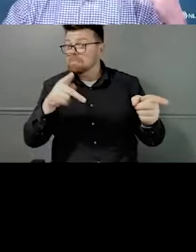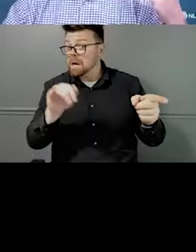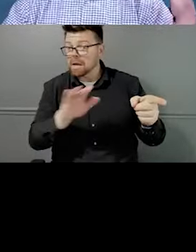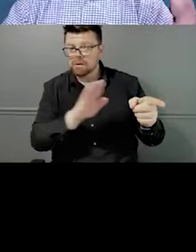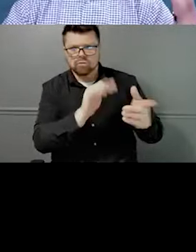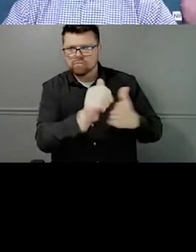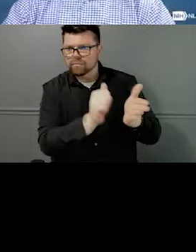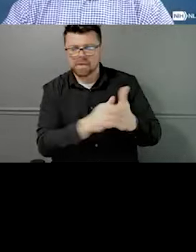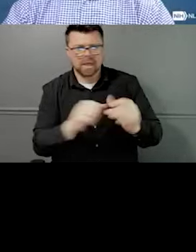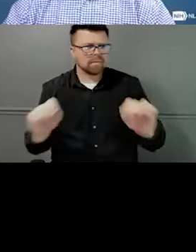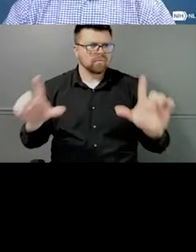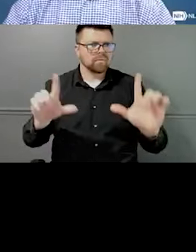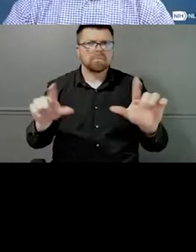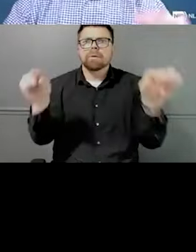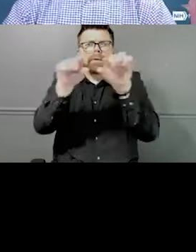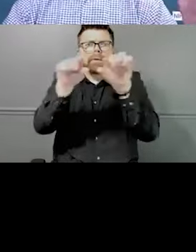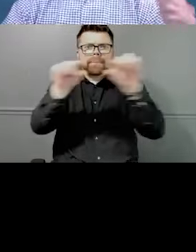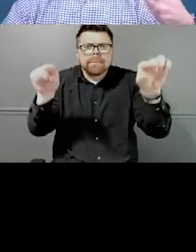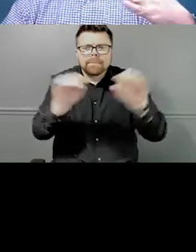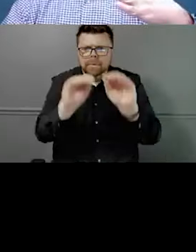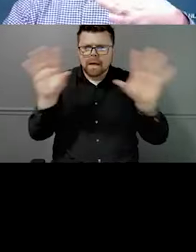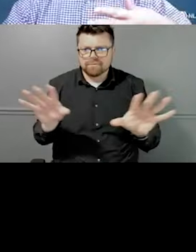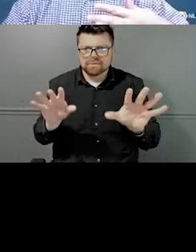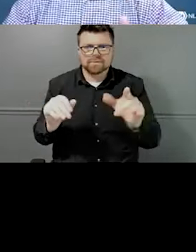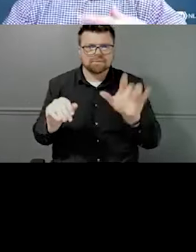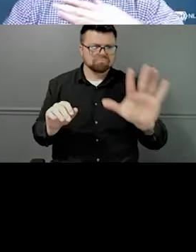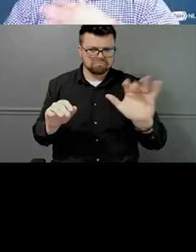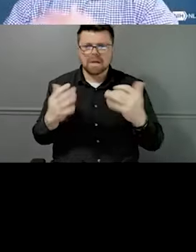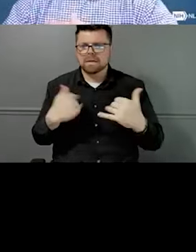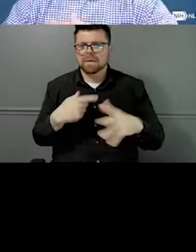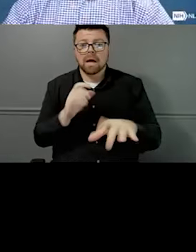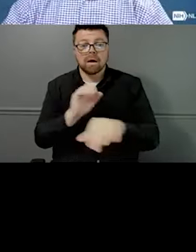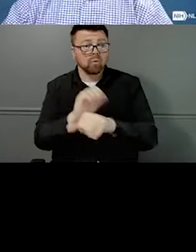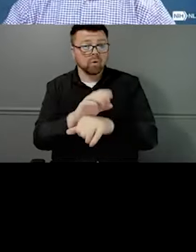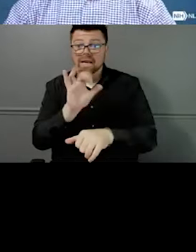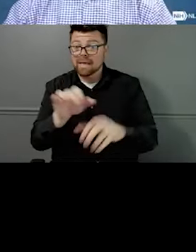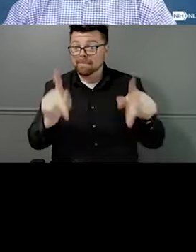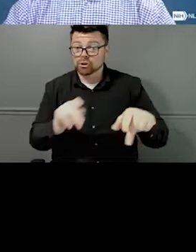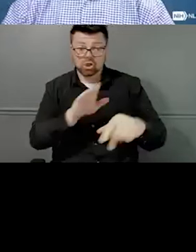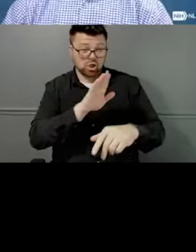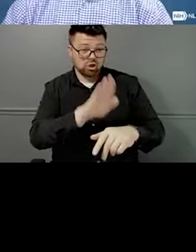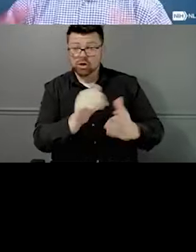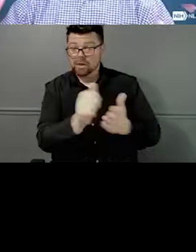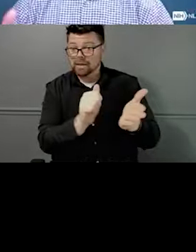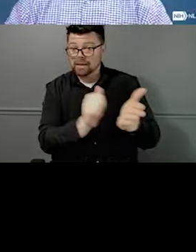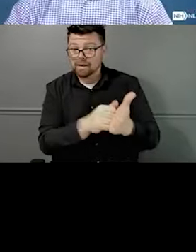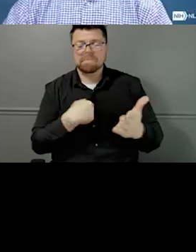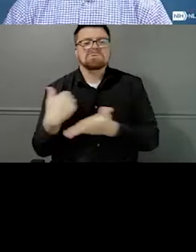make it very obvious that I am now working in this person's account. I'm helping them out.